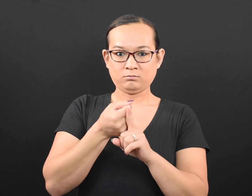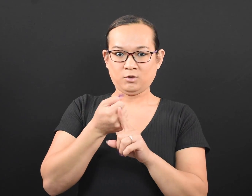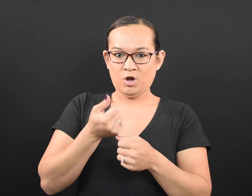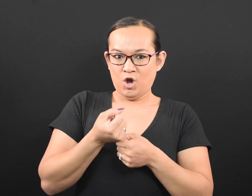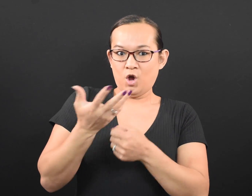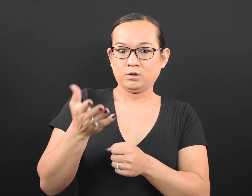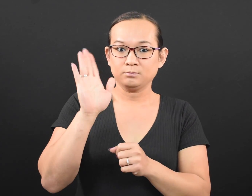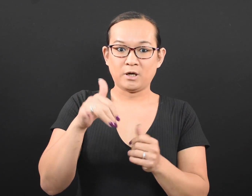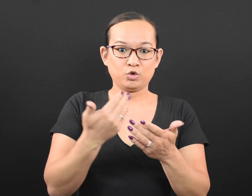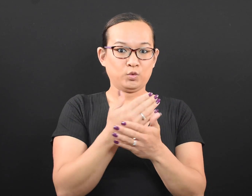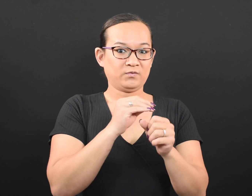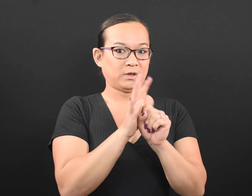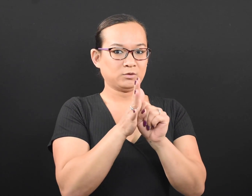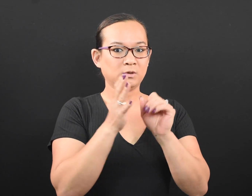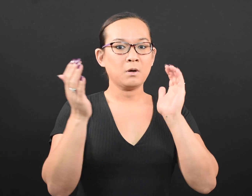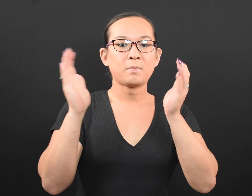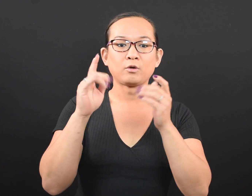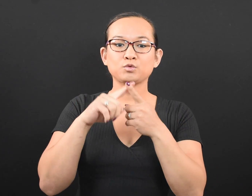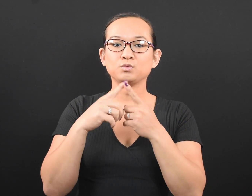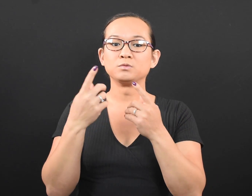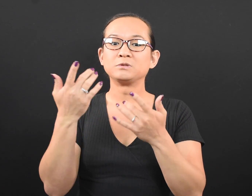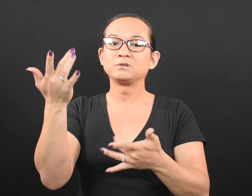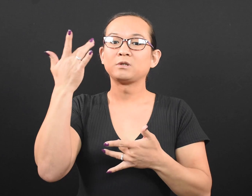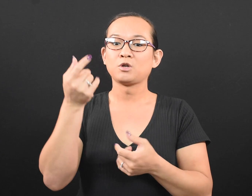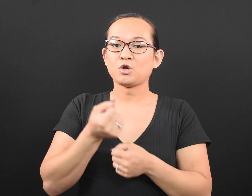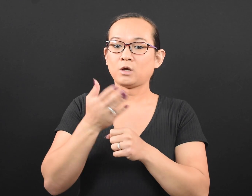differs from the disease caused by other variants that are currently circulating